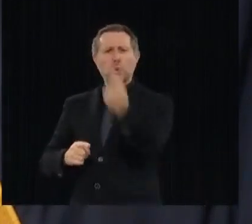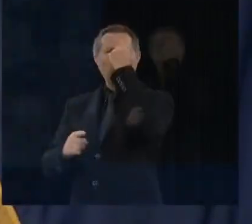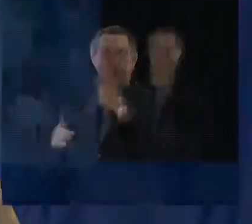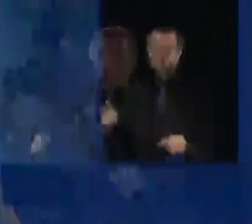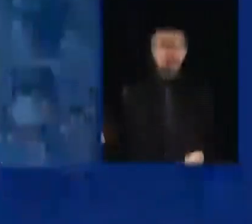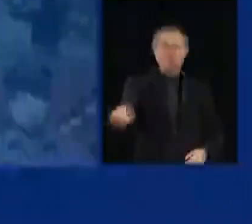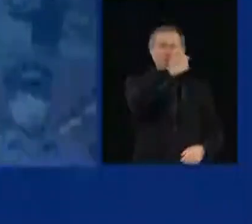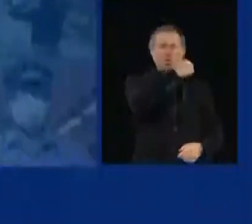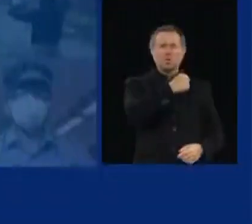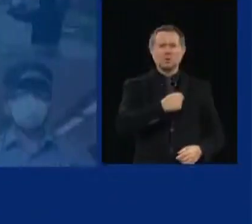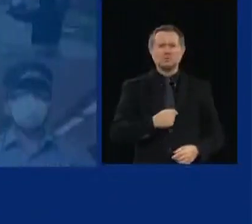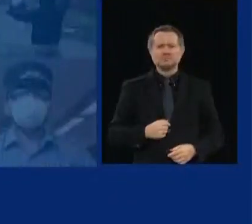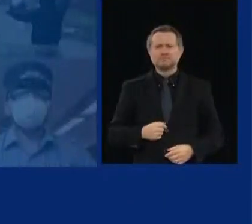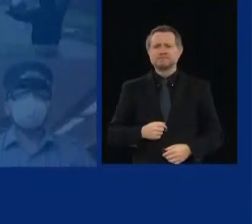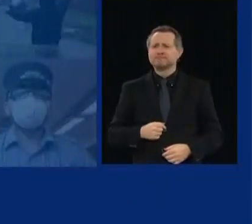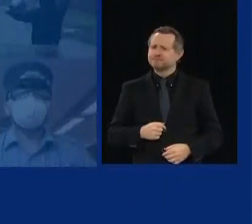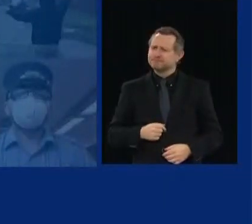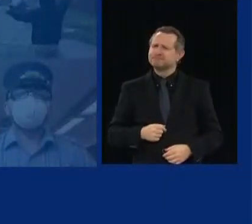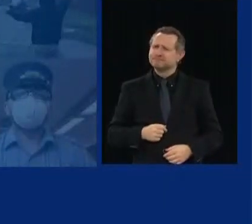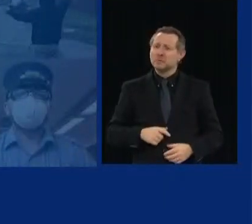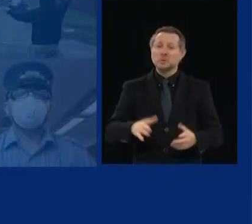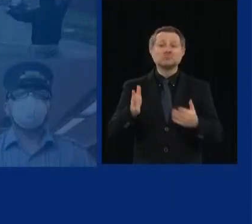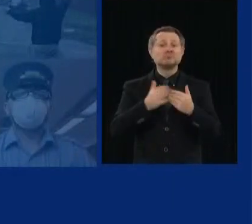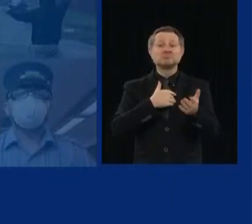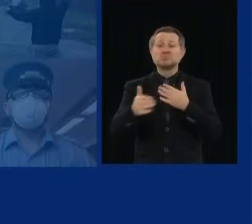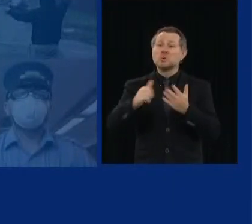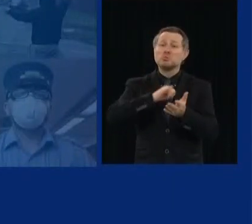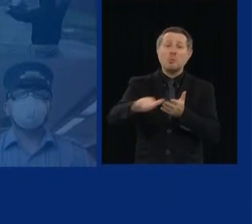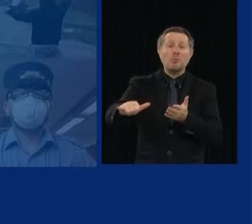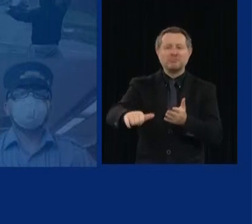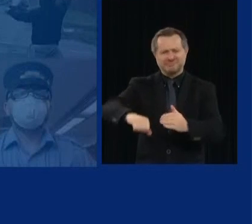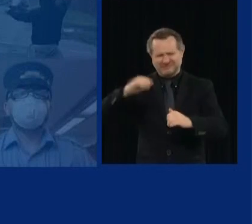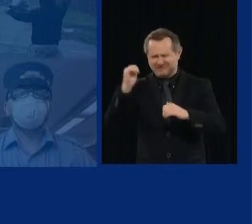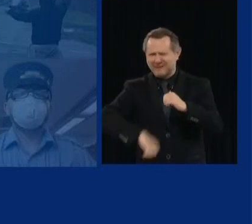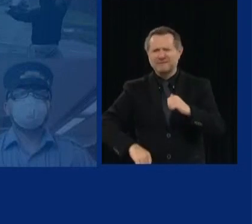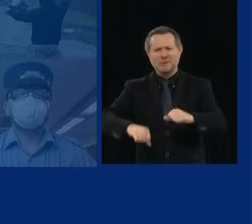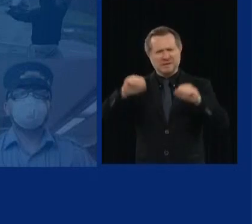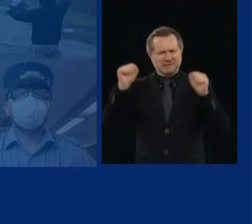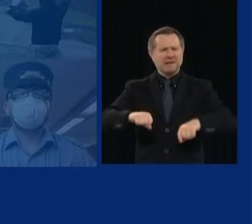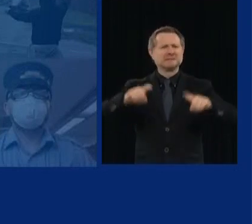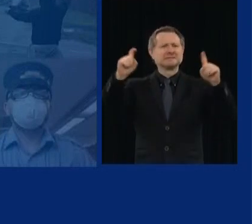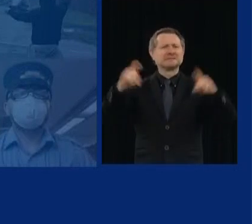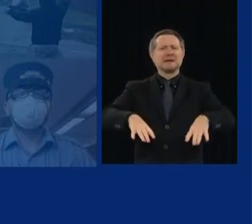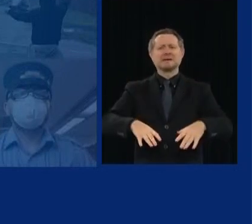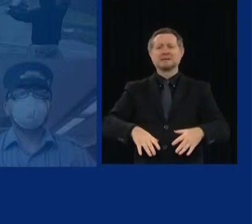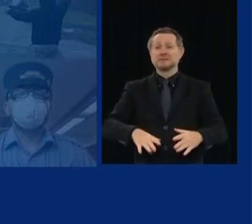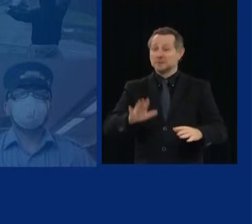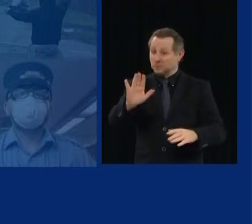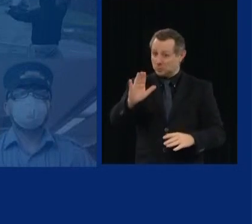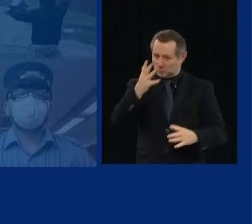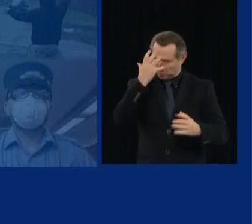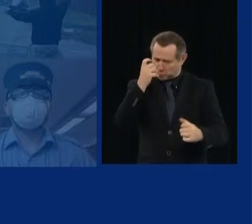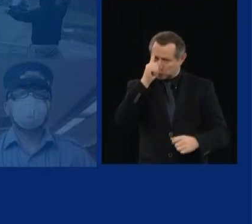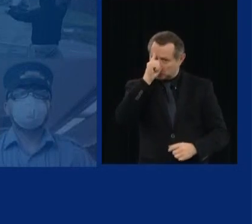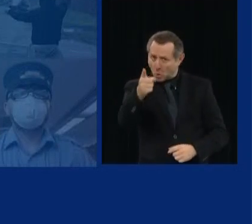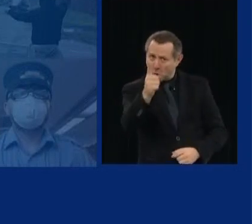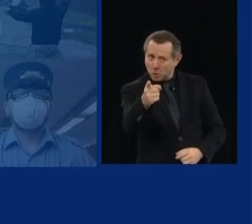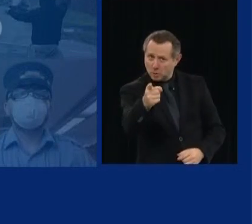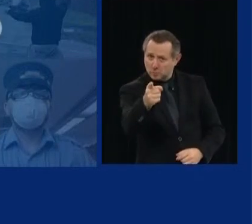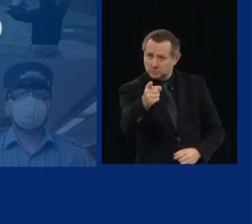RELAXATION. THERE IS NO REASON WHY YOU SHOULD NOT GET THE TEST. AND YOU DON'T EVEN HAVE TO BE IN